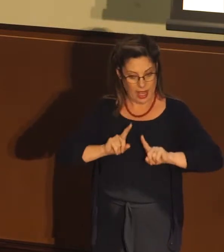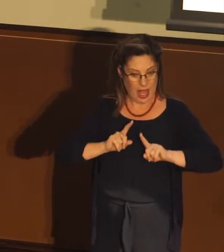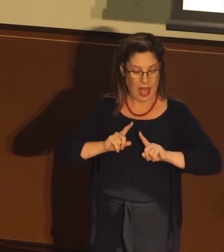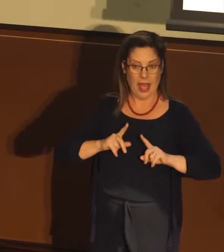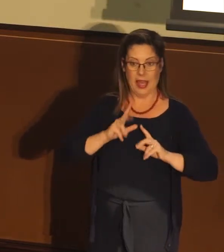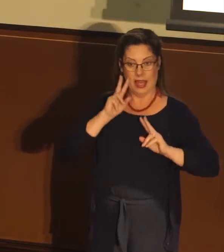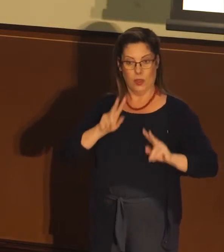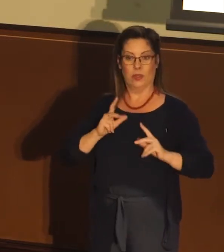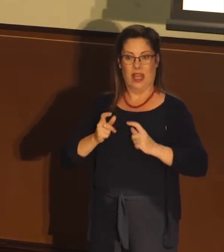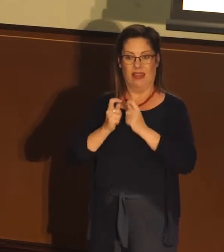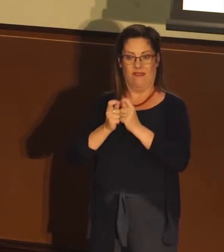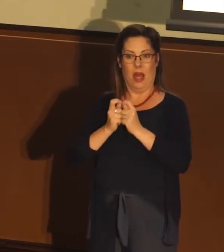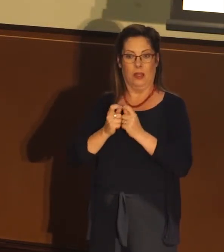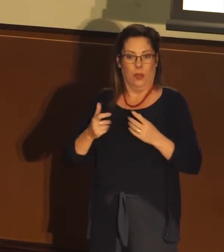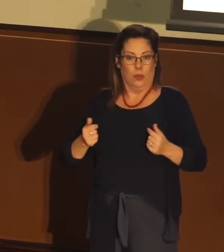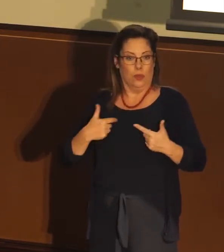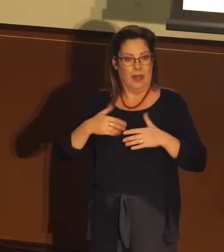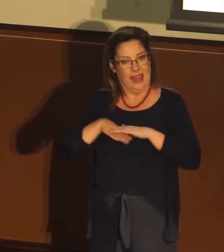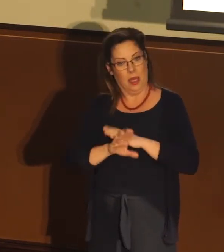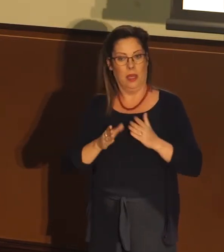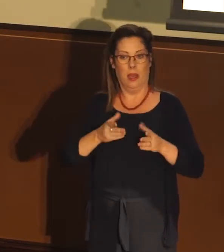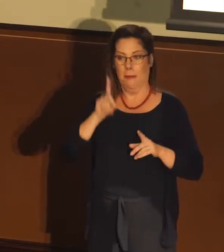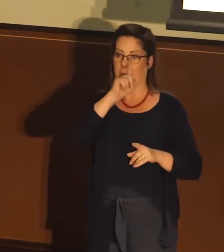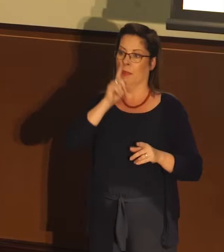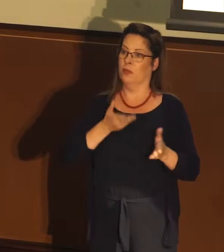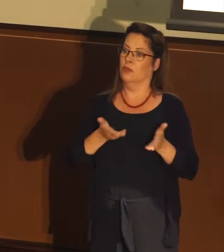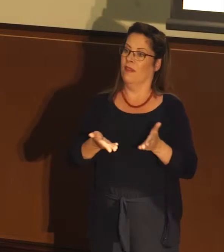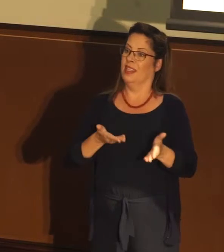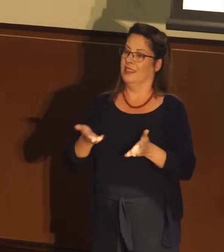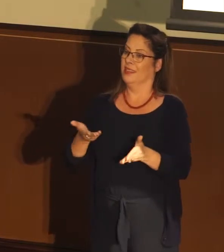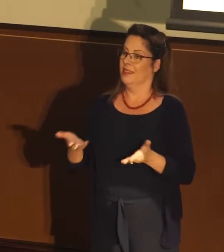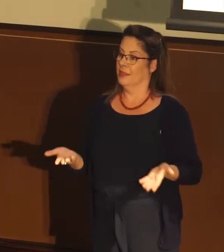of being in people's service or in the service of others.